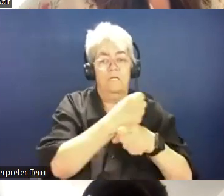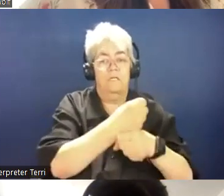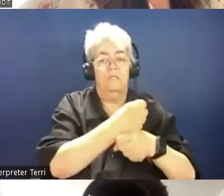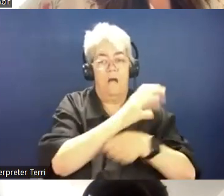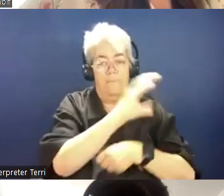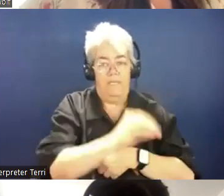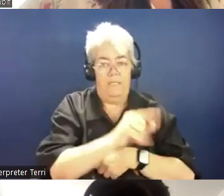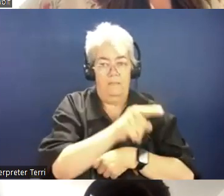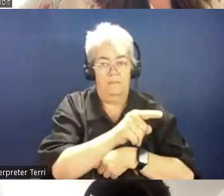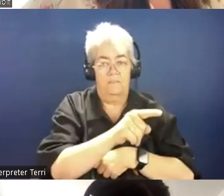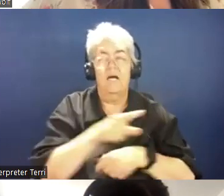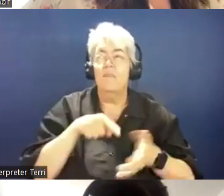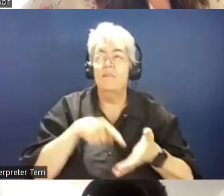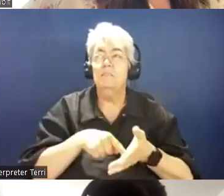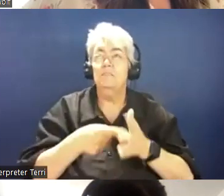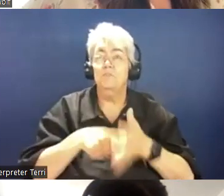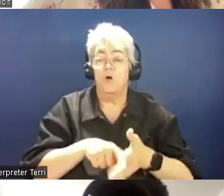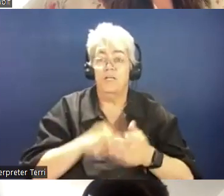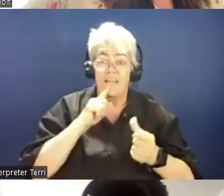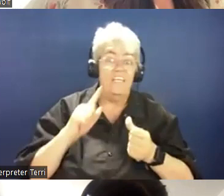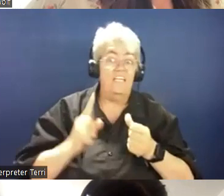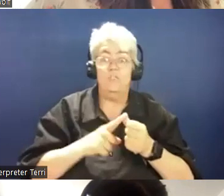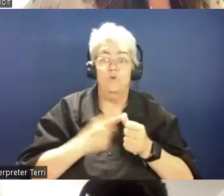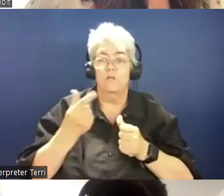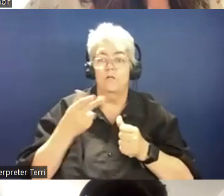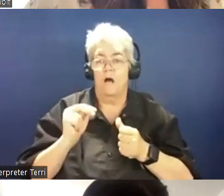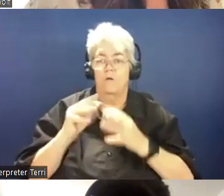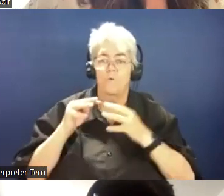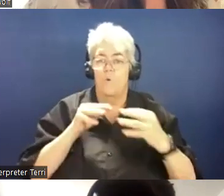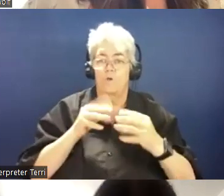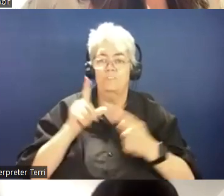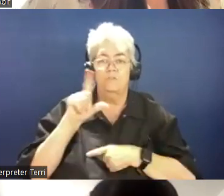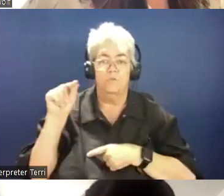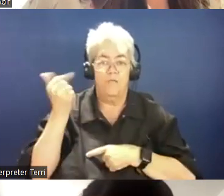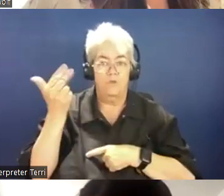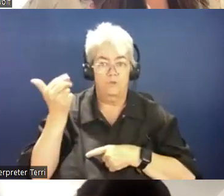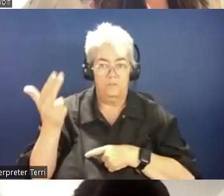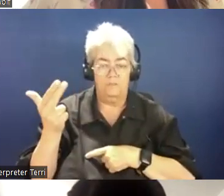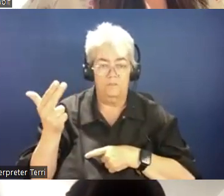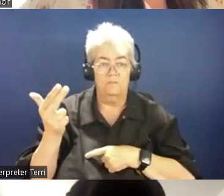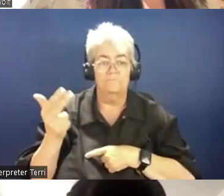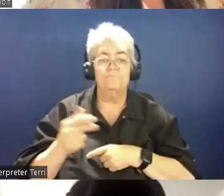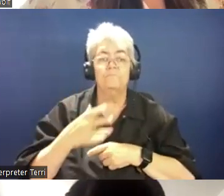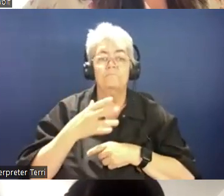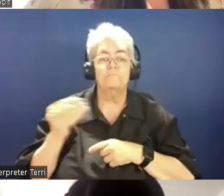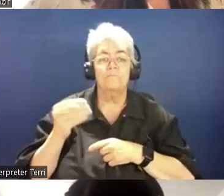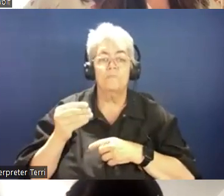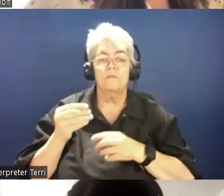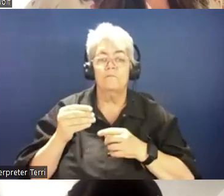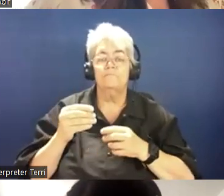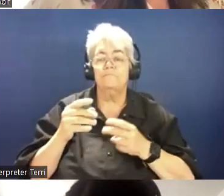that started in the initial gun wars in 2013. And that unfortunately did not pass at the time,